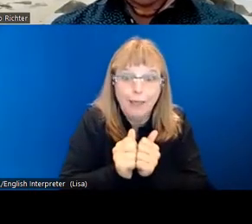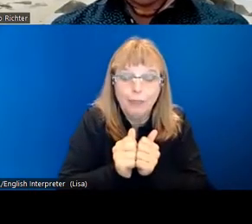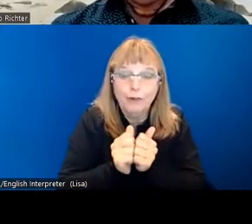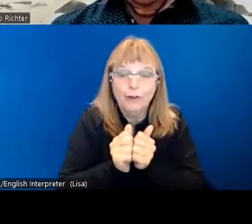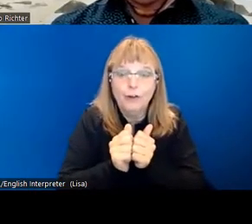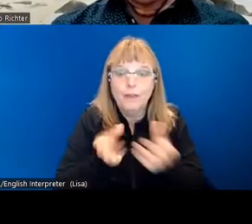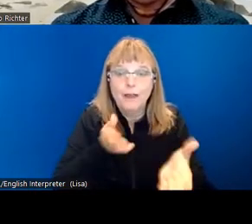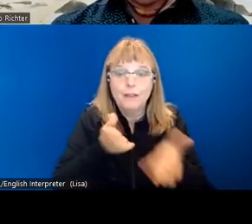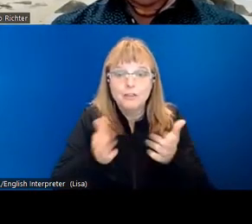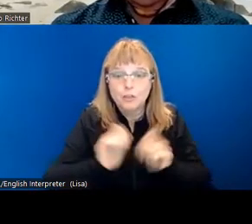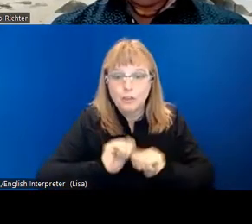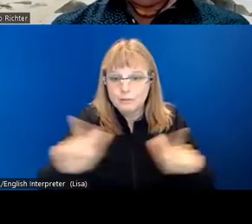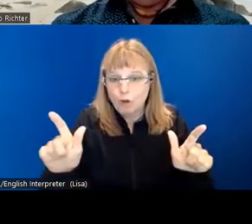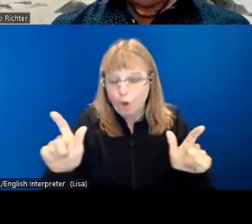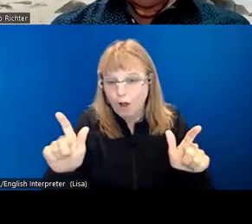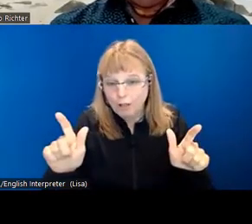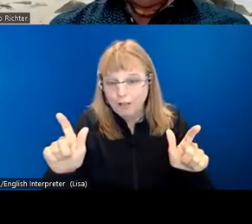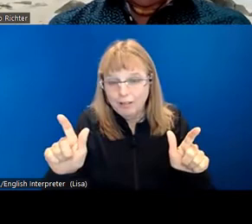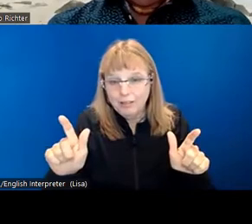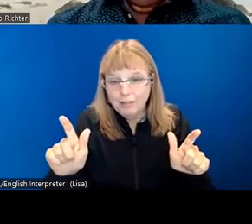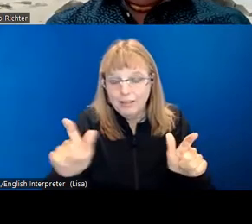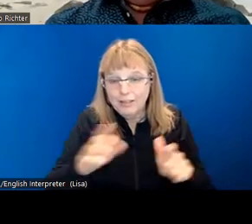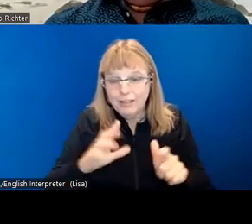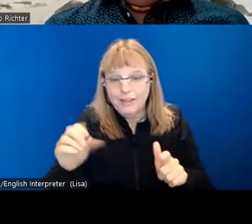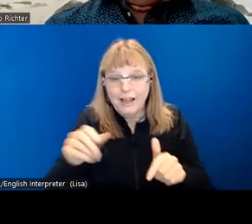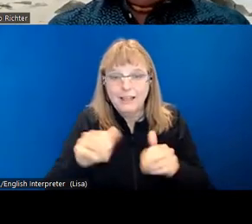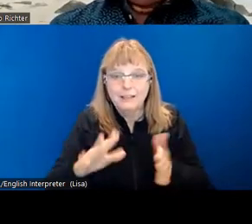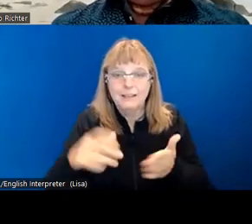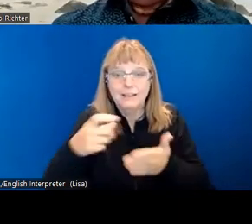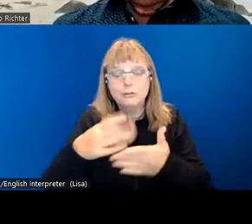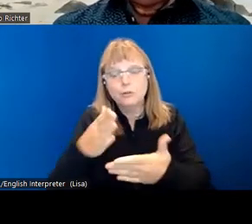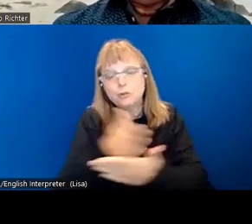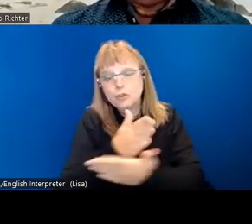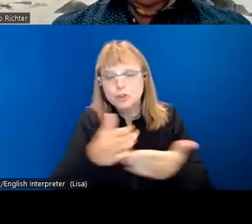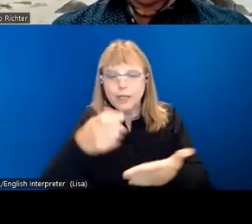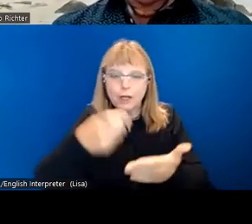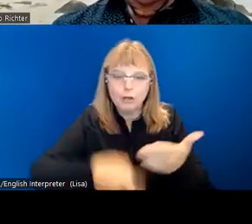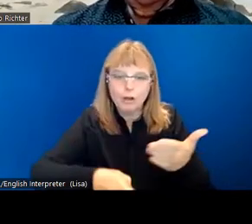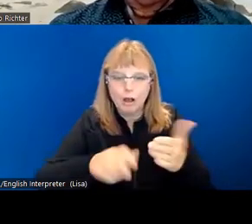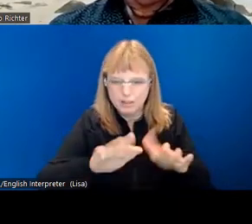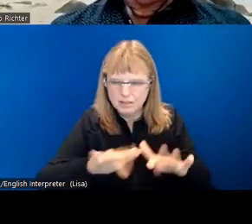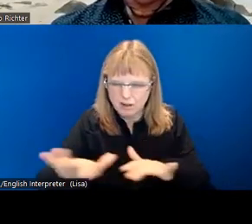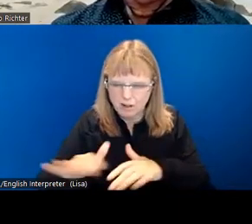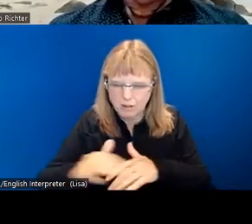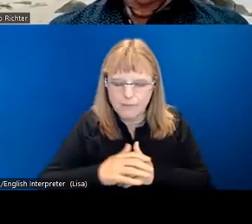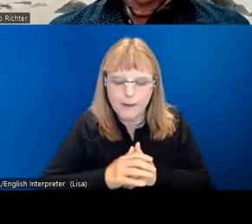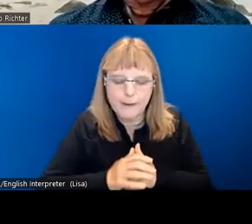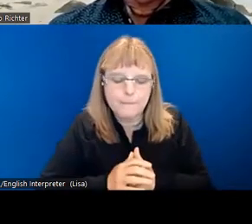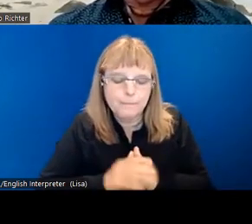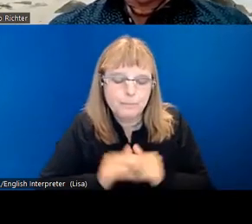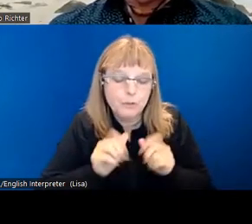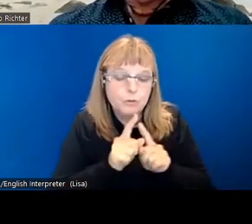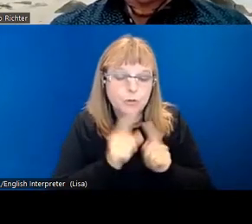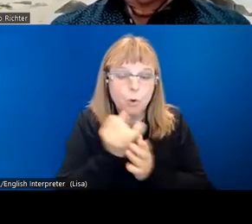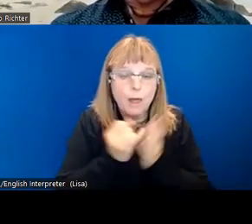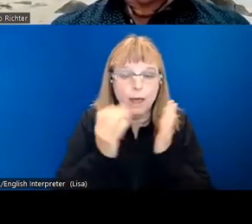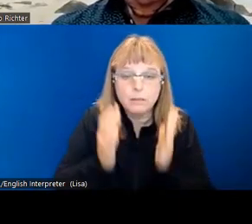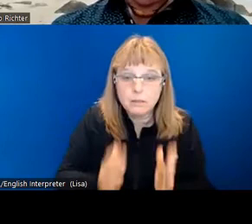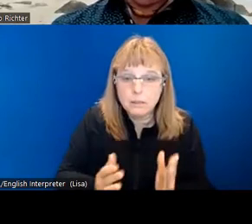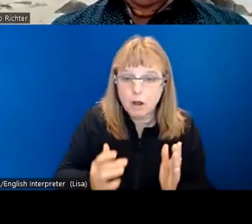and really lets you share costs and do stuff like that?" So I find myself as an artist bringing together presenters.